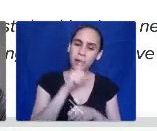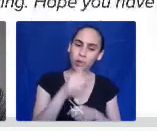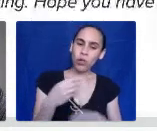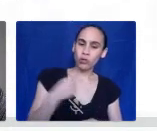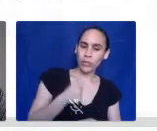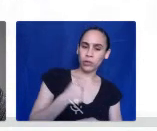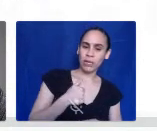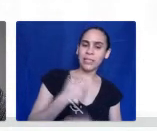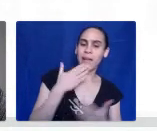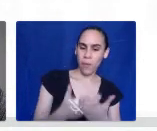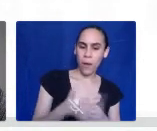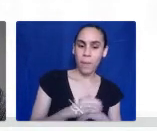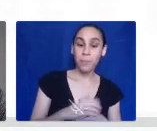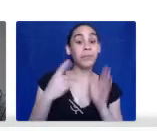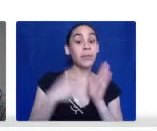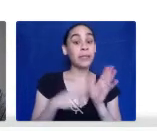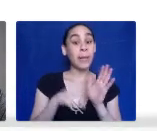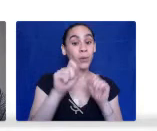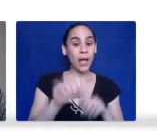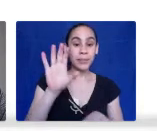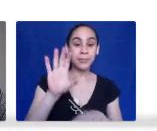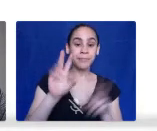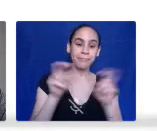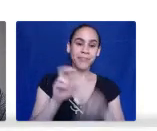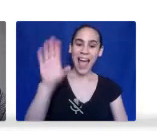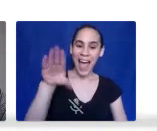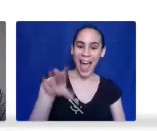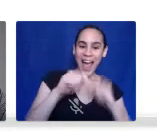you can send um hey team just checking in the next steps i know times are having lately i would love